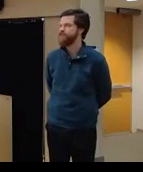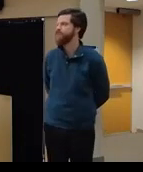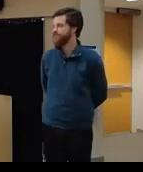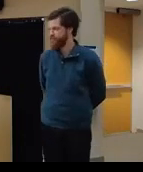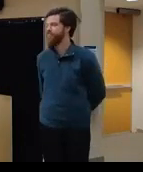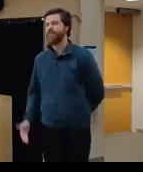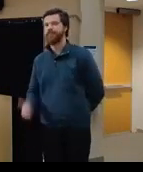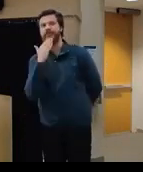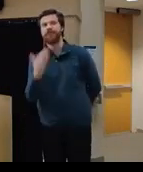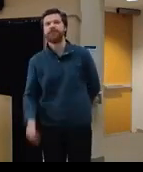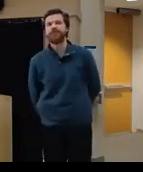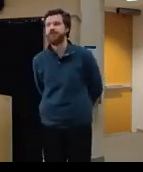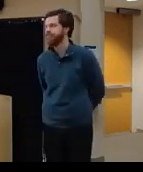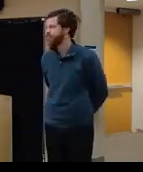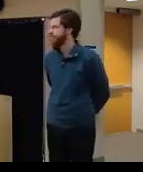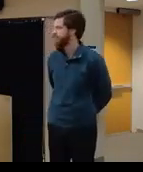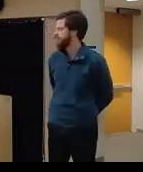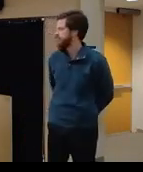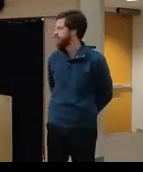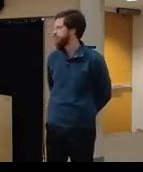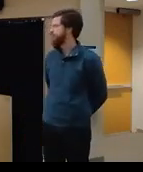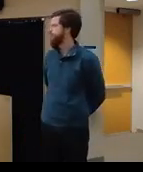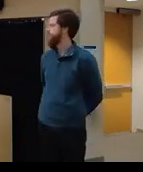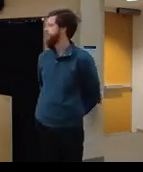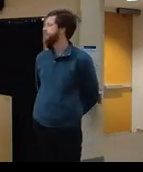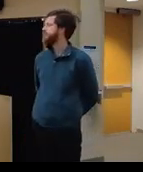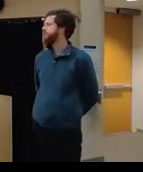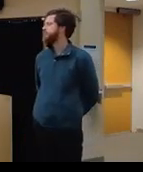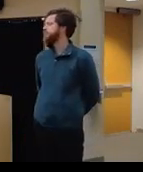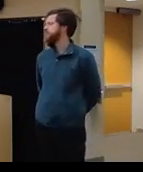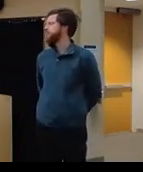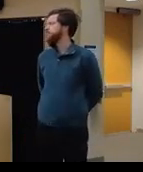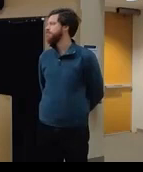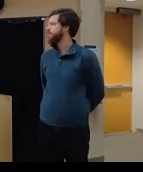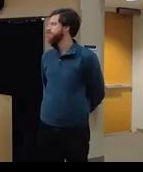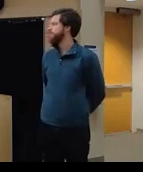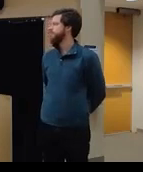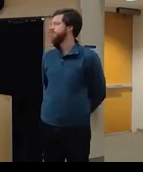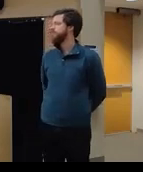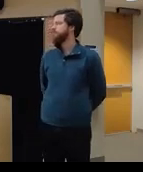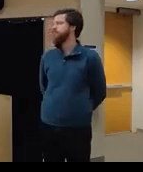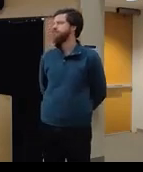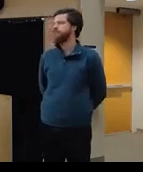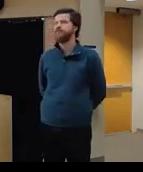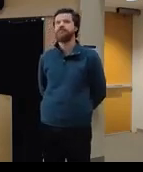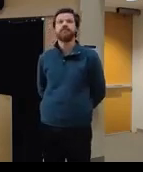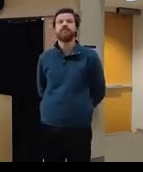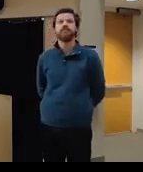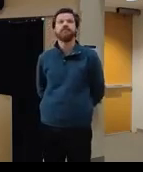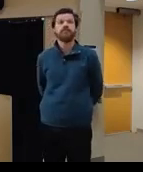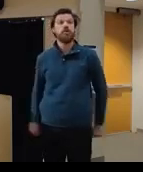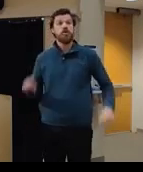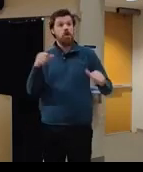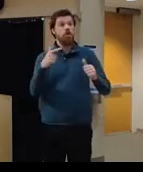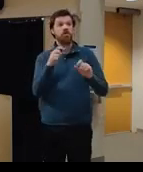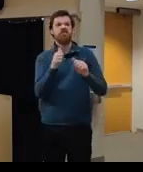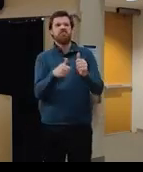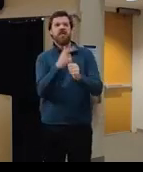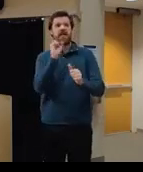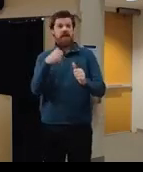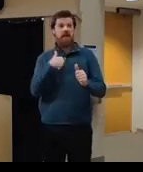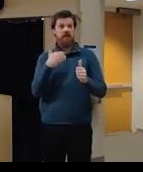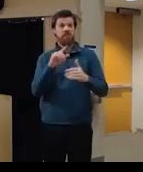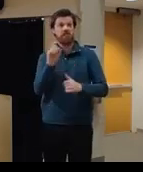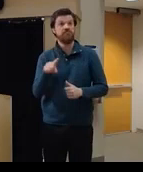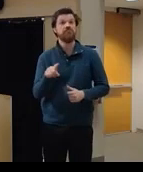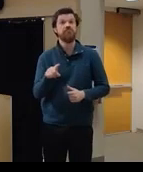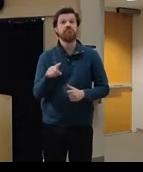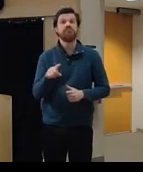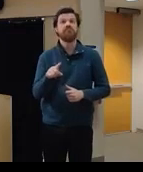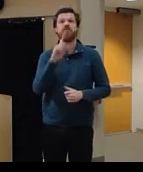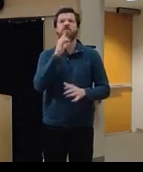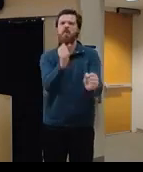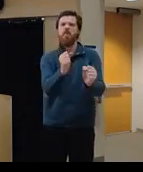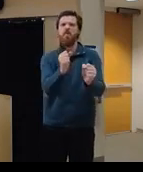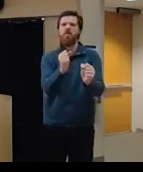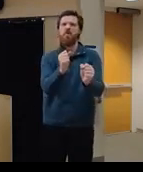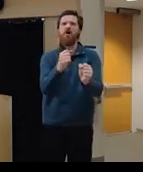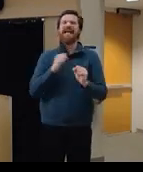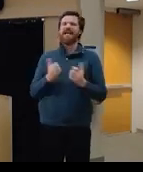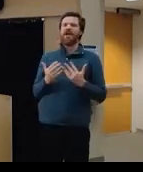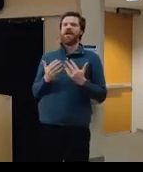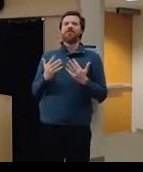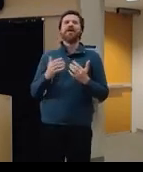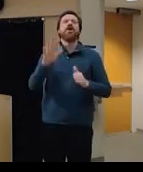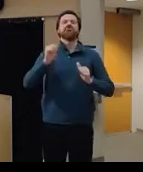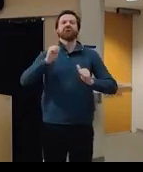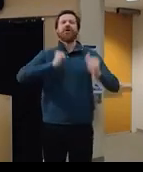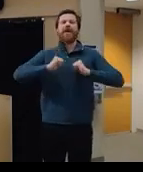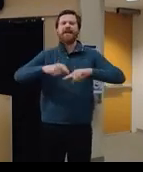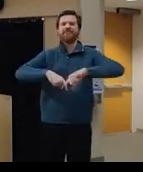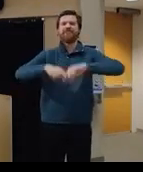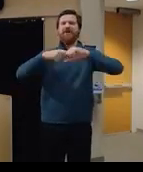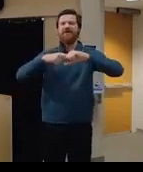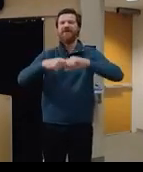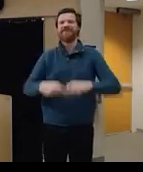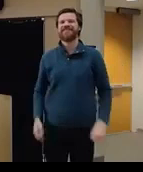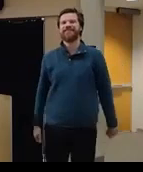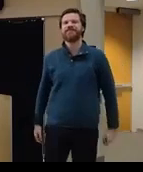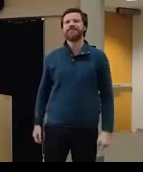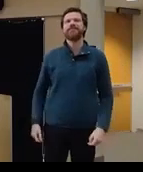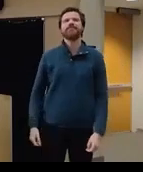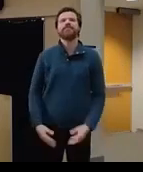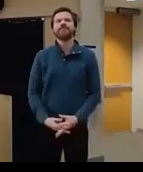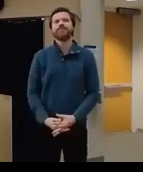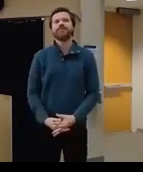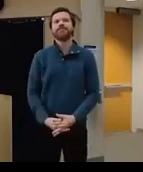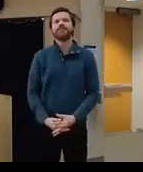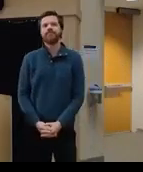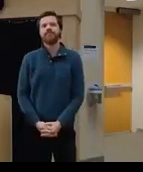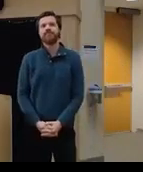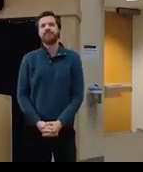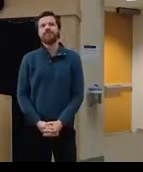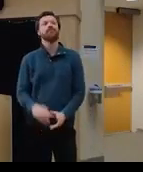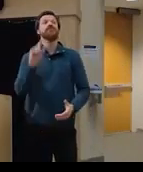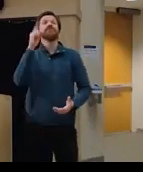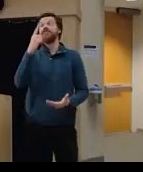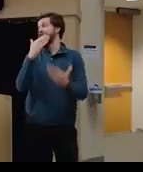you yes I uh I can wait dram I can hear you uh first off thanks so much for the interesting